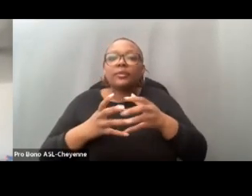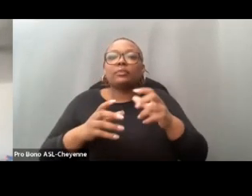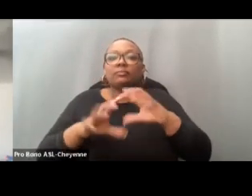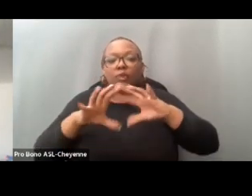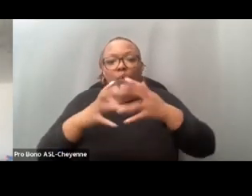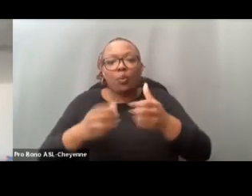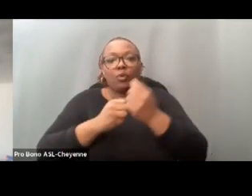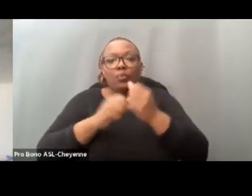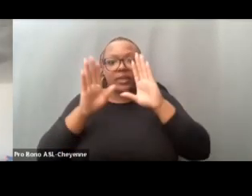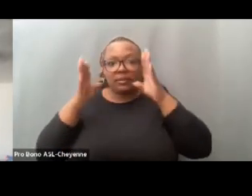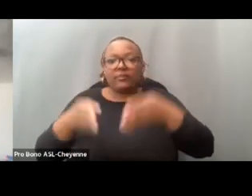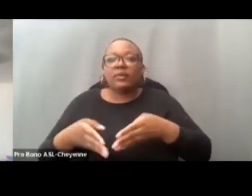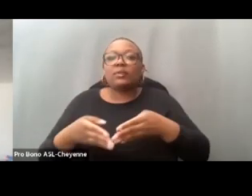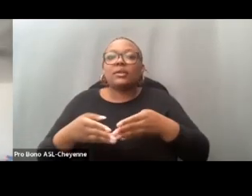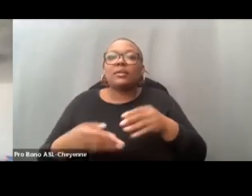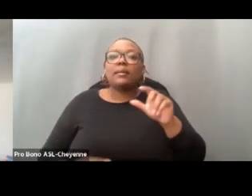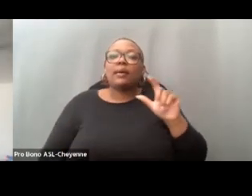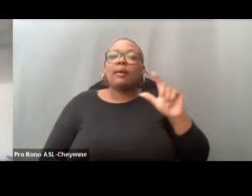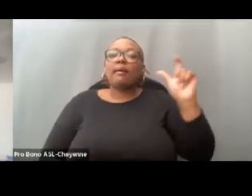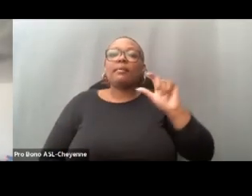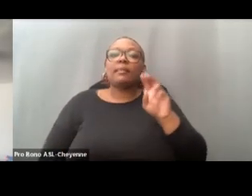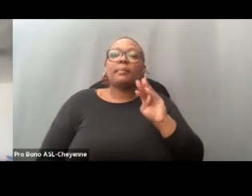on Muslim majority communities.